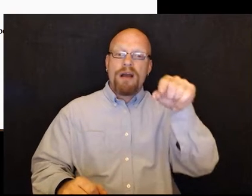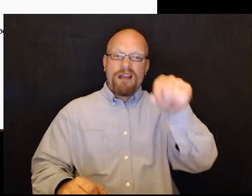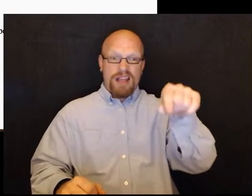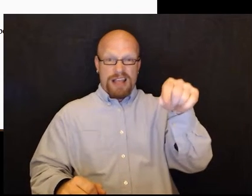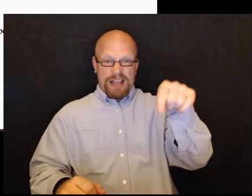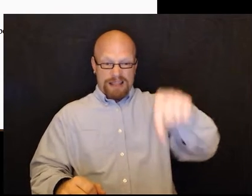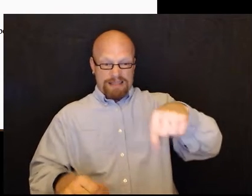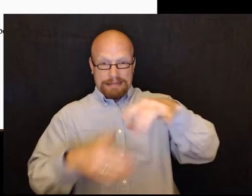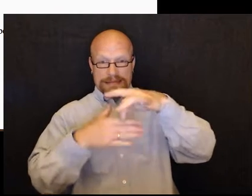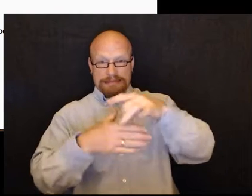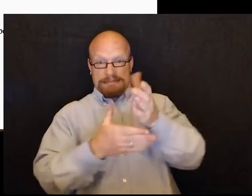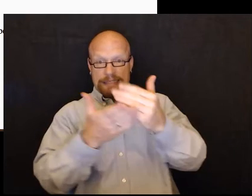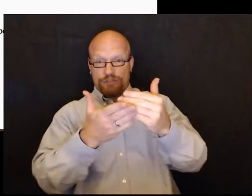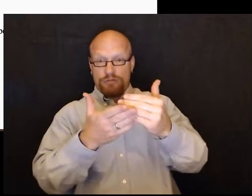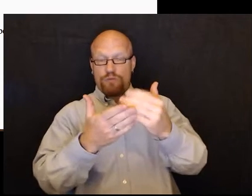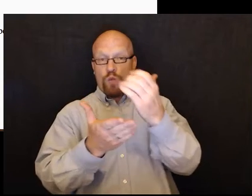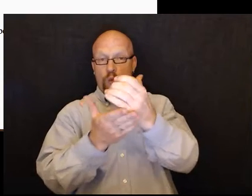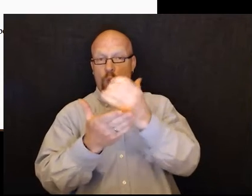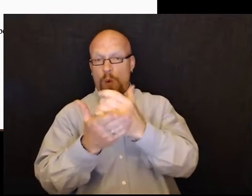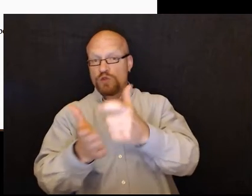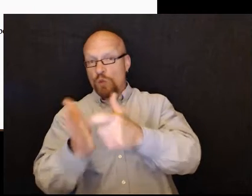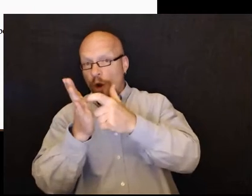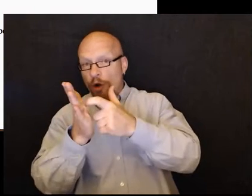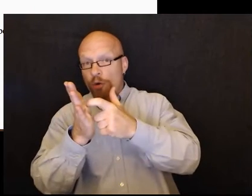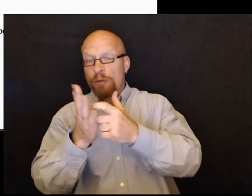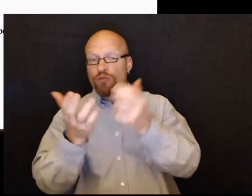you click that and sign up you have to have access to that